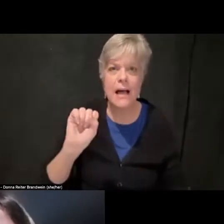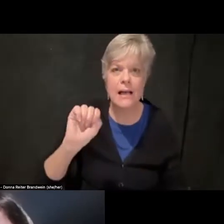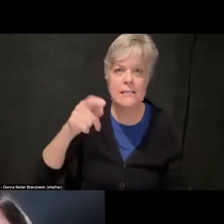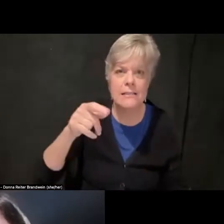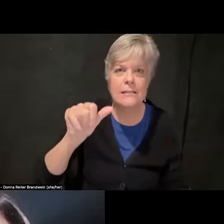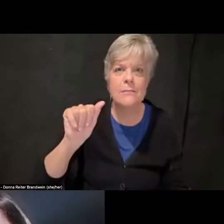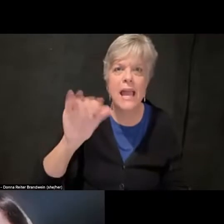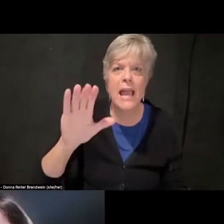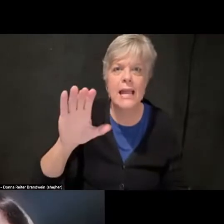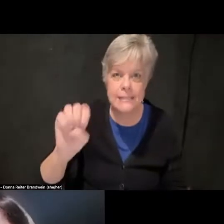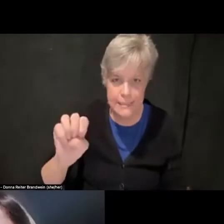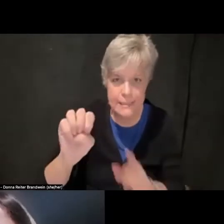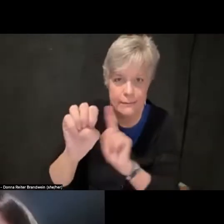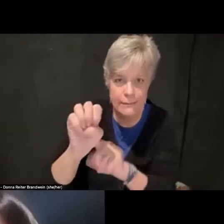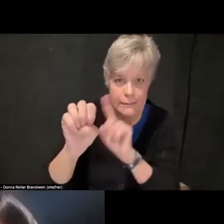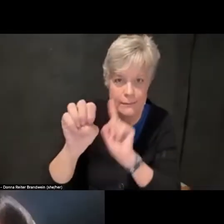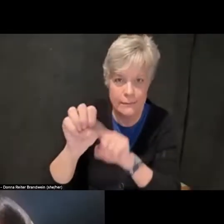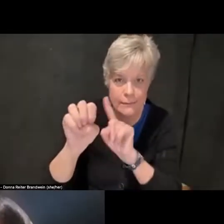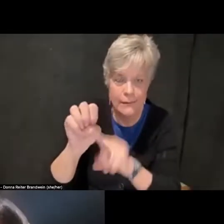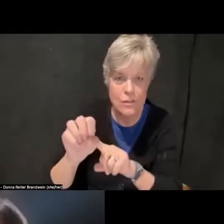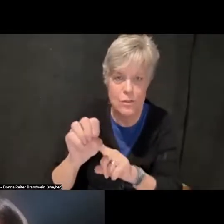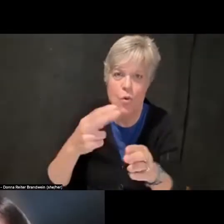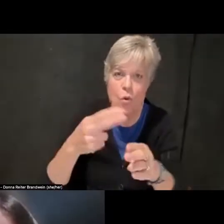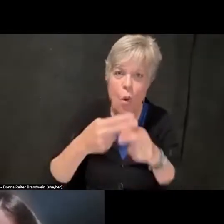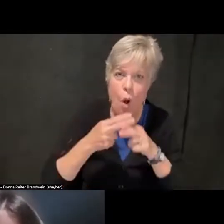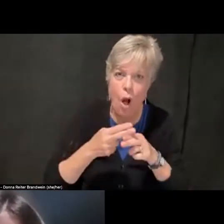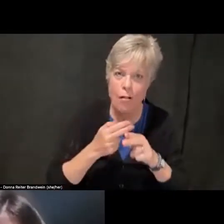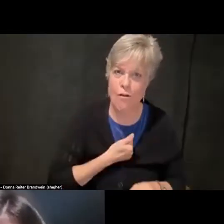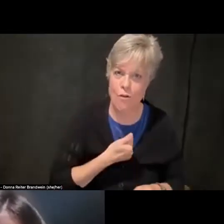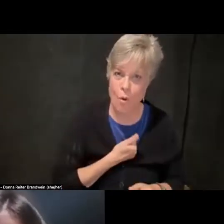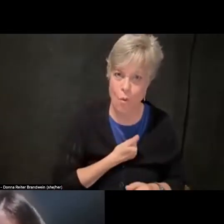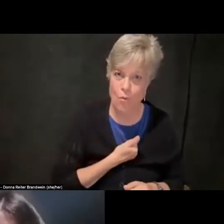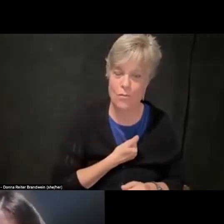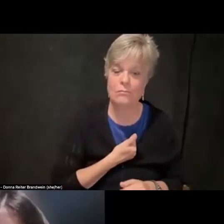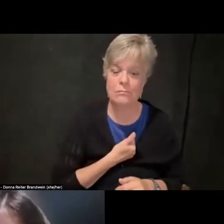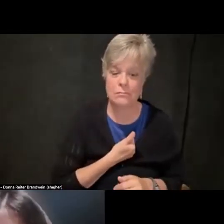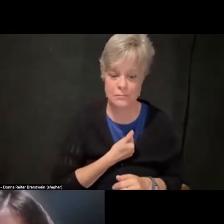And I know you're gonna hear more information